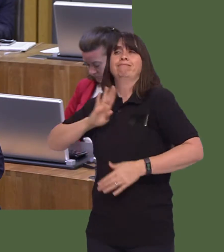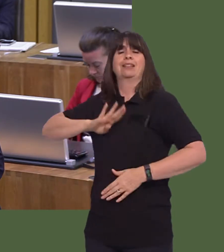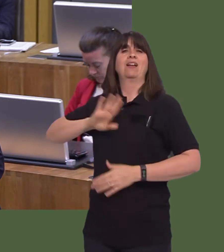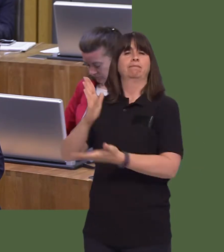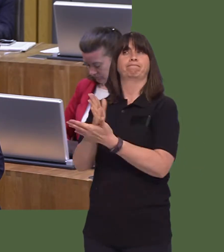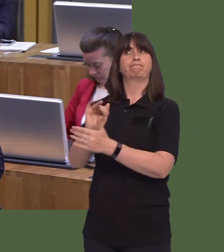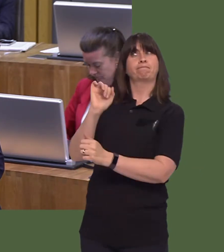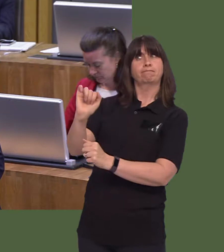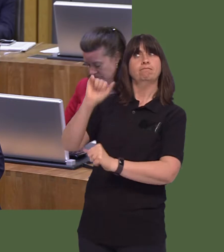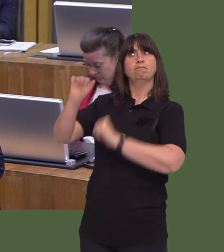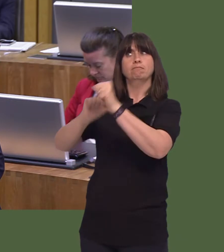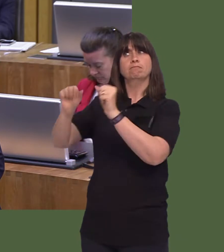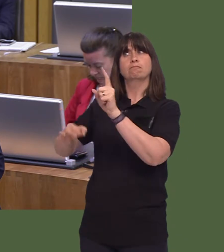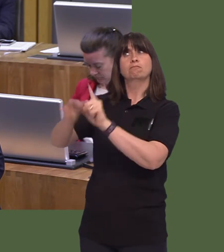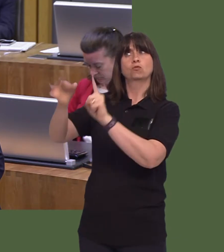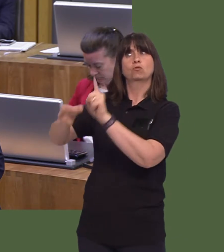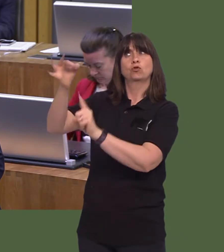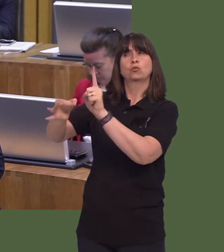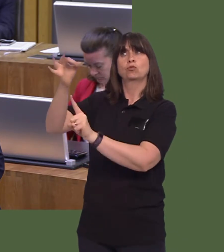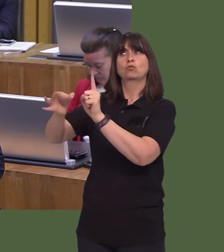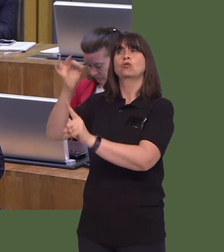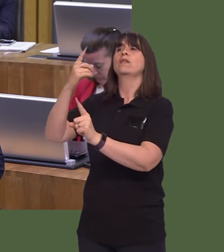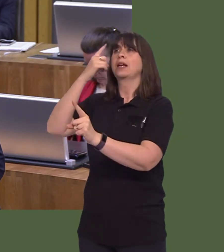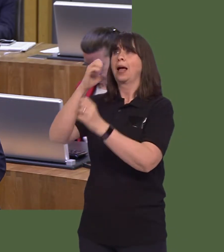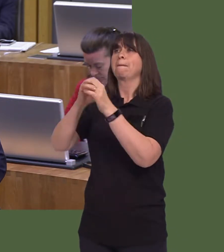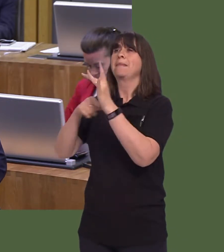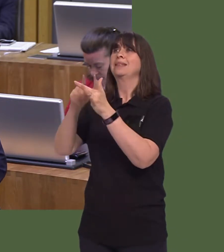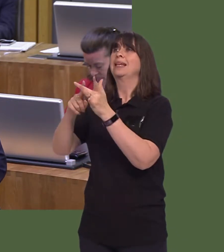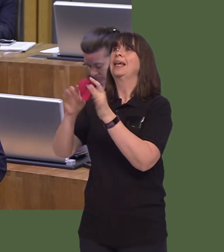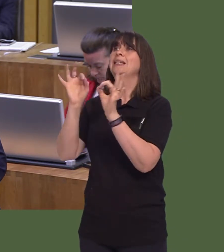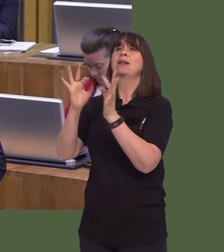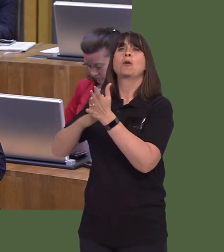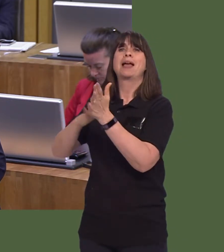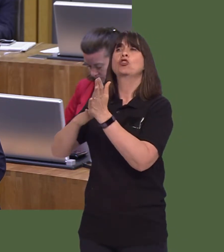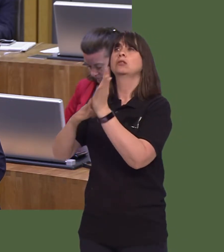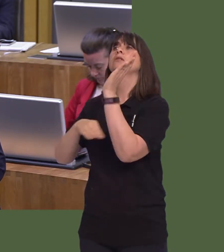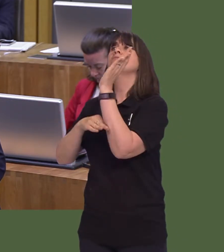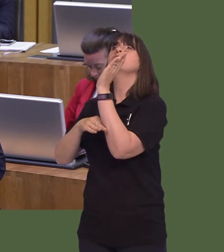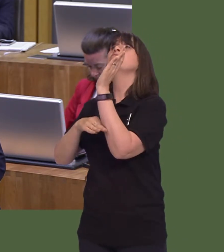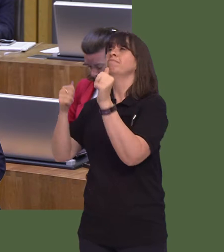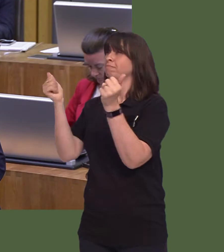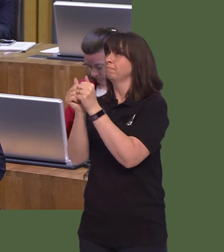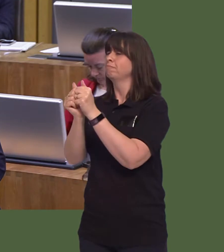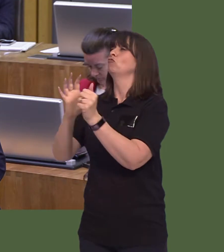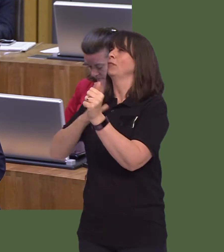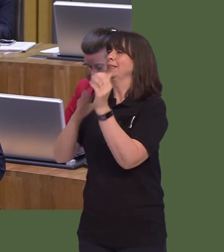progress to enable us to release Betsi from special measures. That's not the case at the moment, and I don't think it would be wise to put a particular date on that.